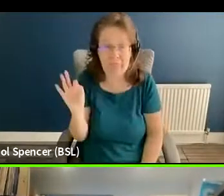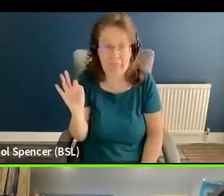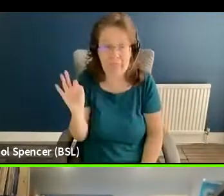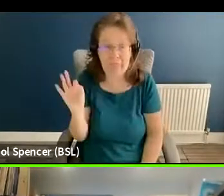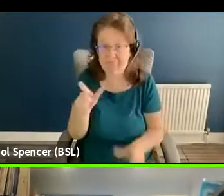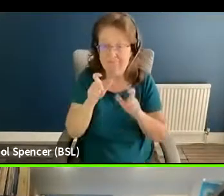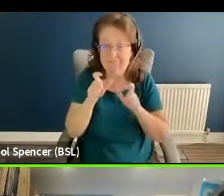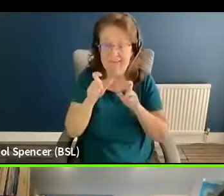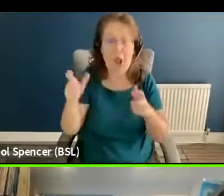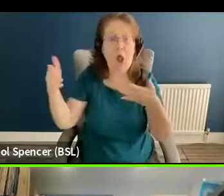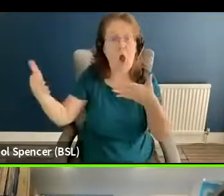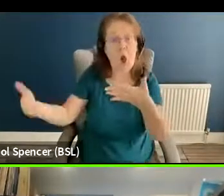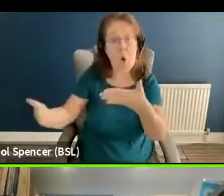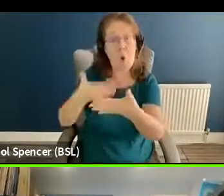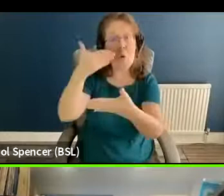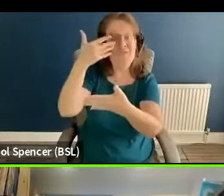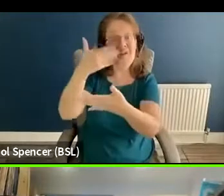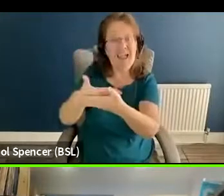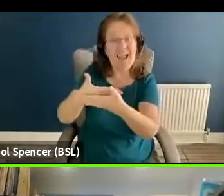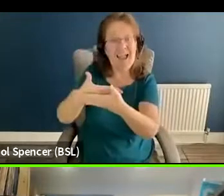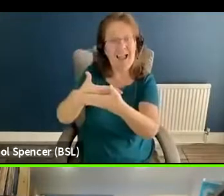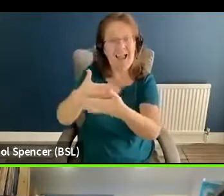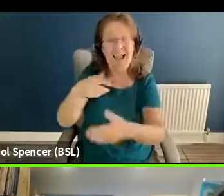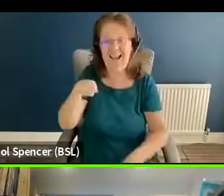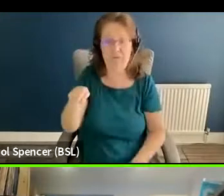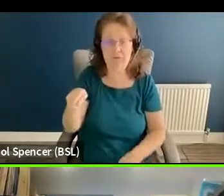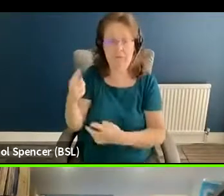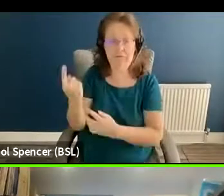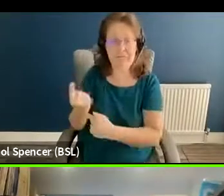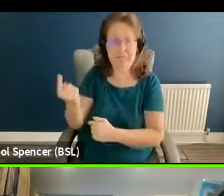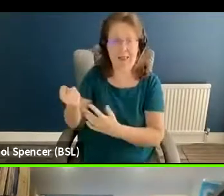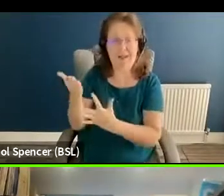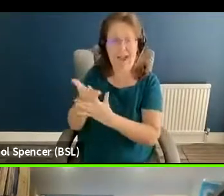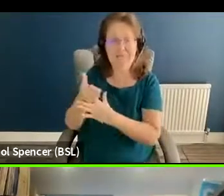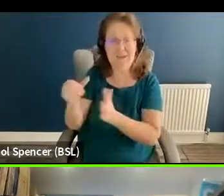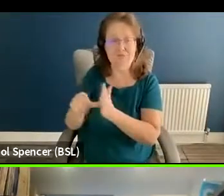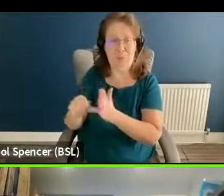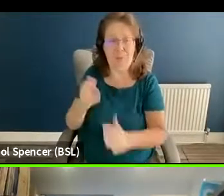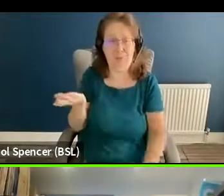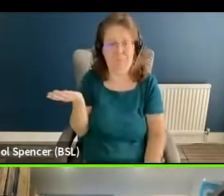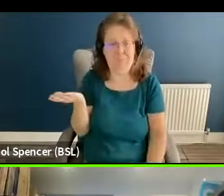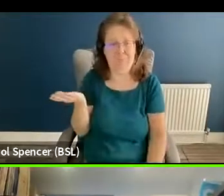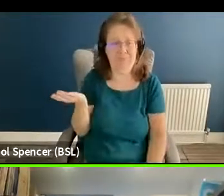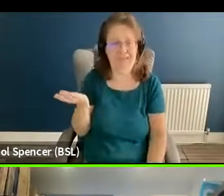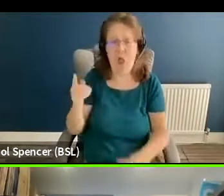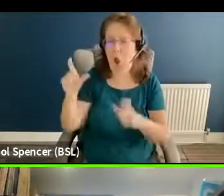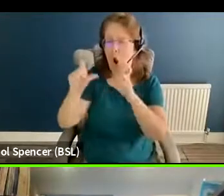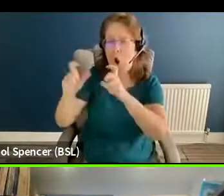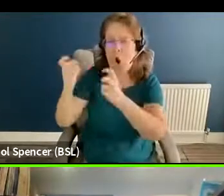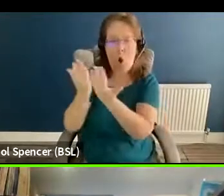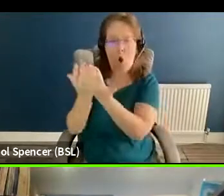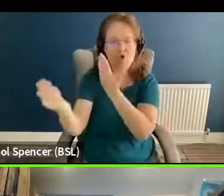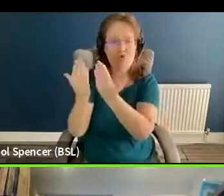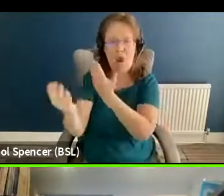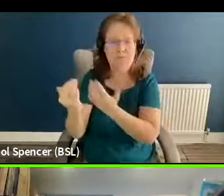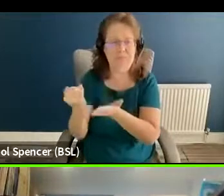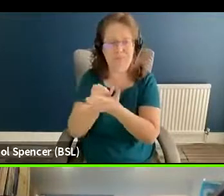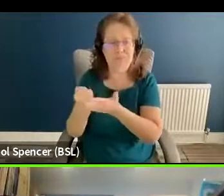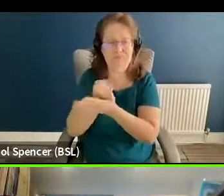overlay itself had some accessibility issues like that color contrast, the built-in magnifier was